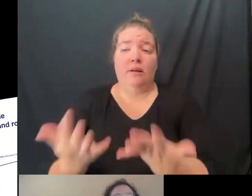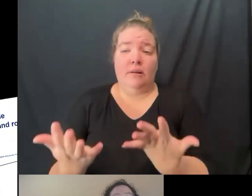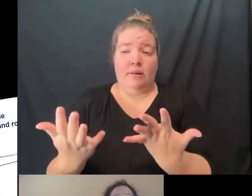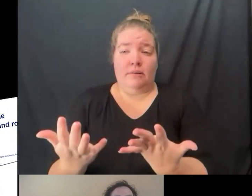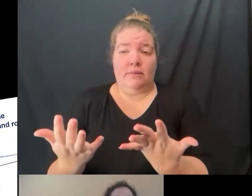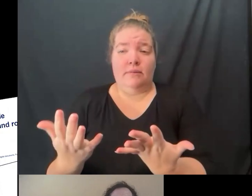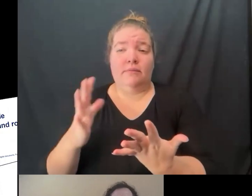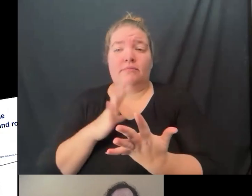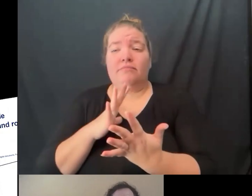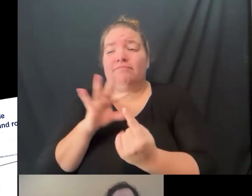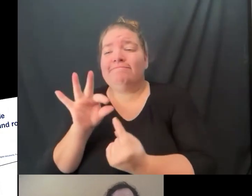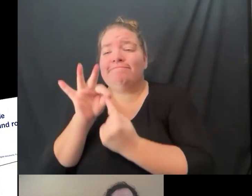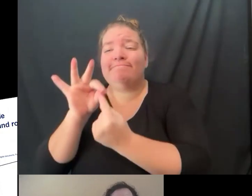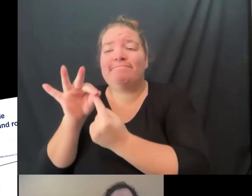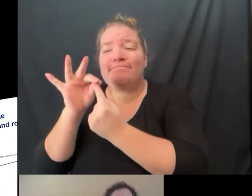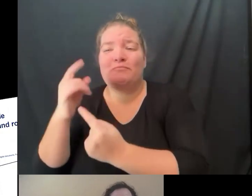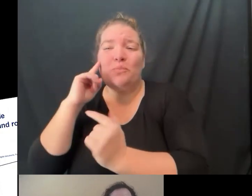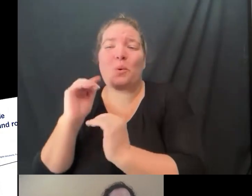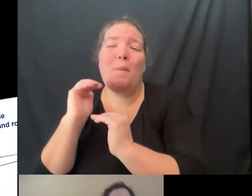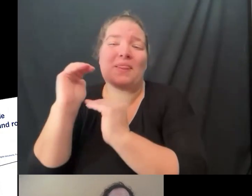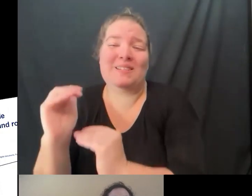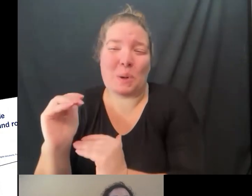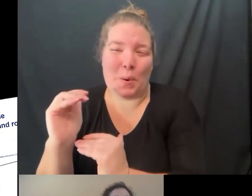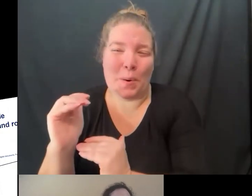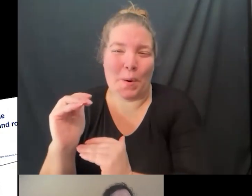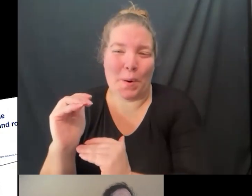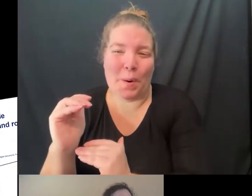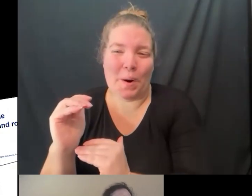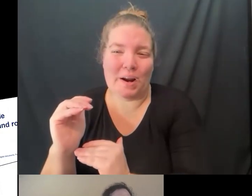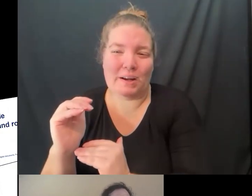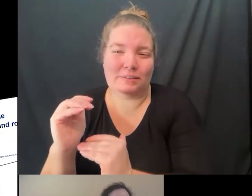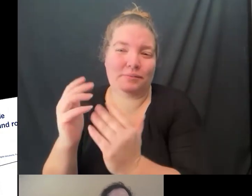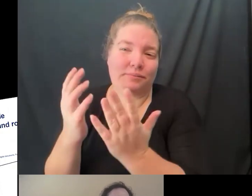is the other reason we have these exemptions that come up is for security requirements.